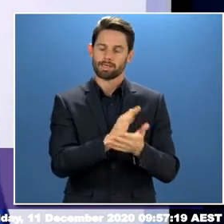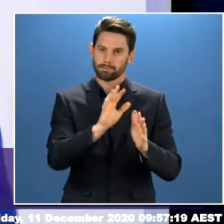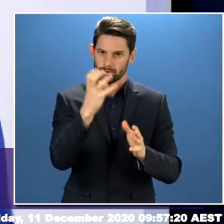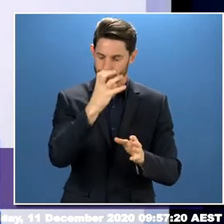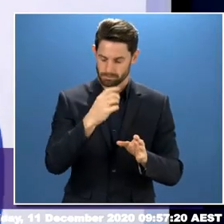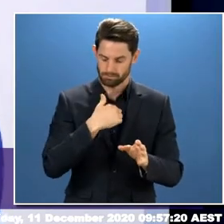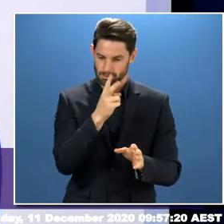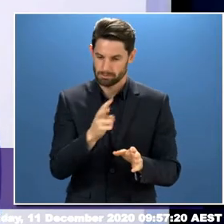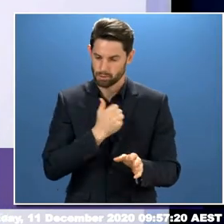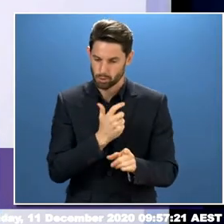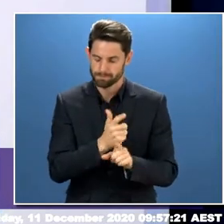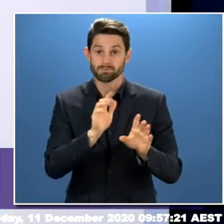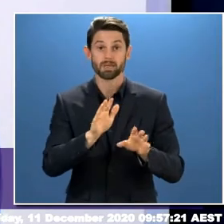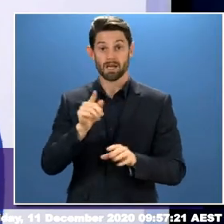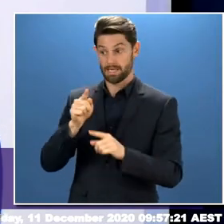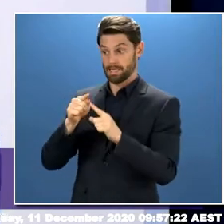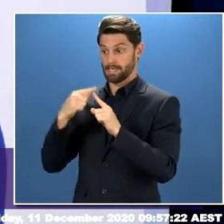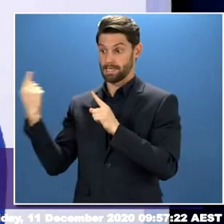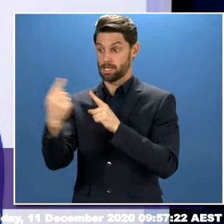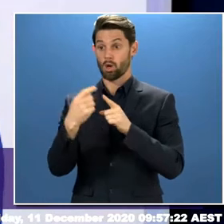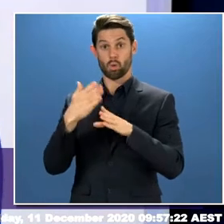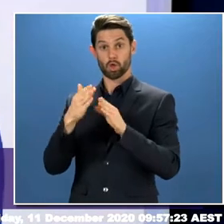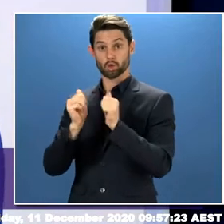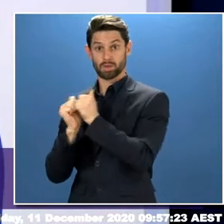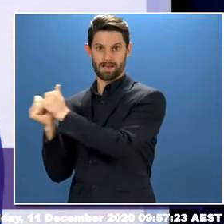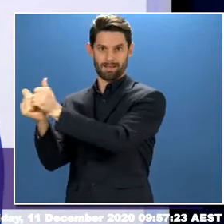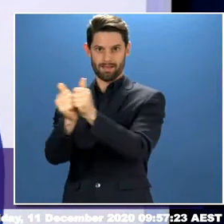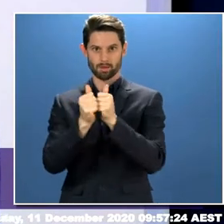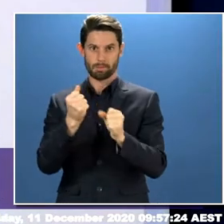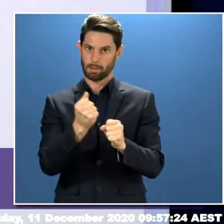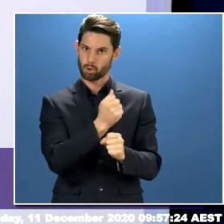They work together to deliver a human rights framework that meets the